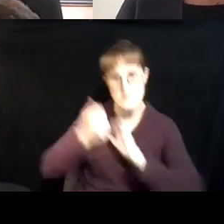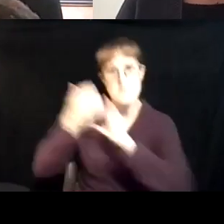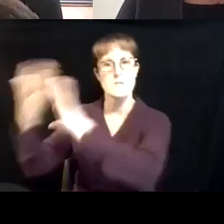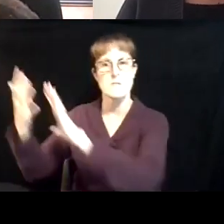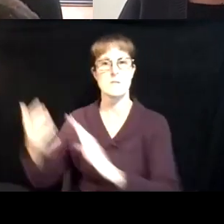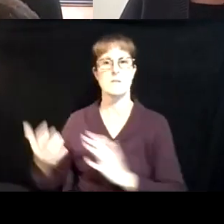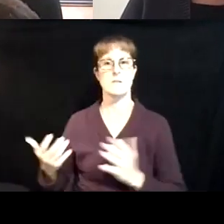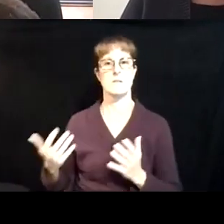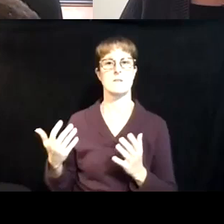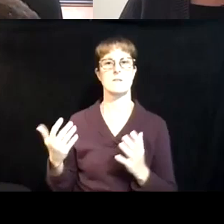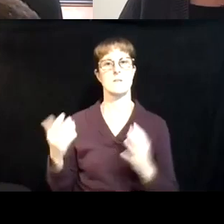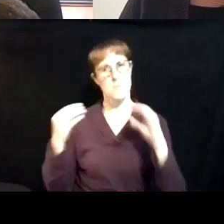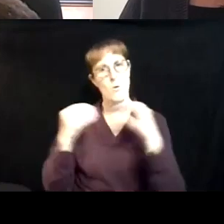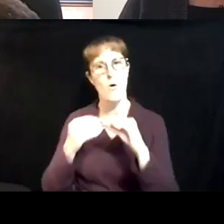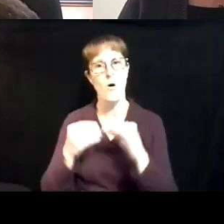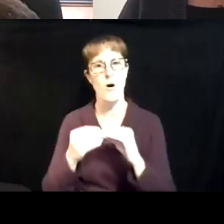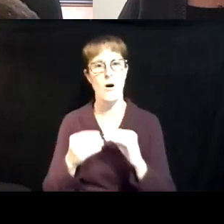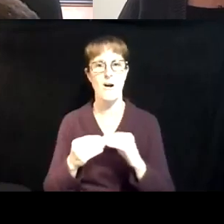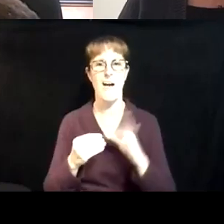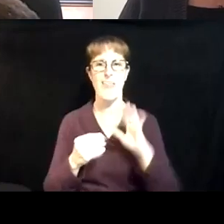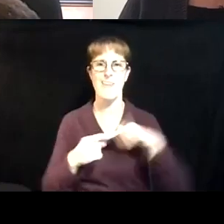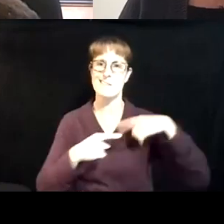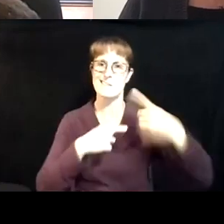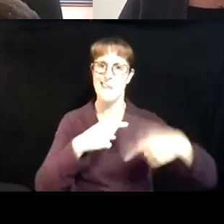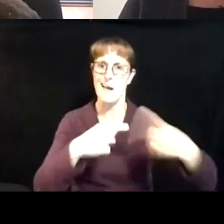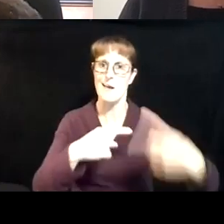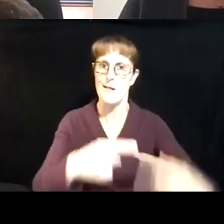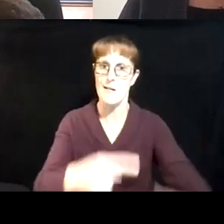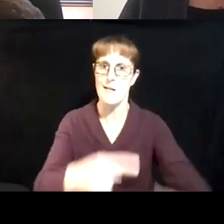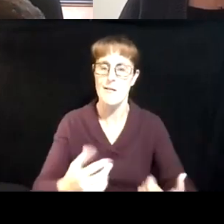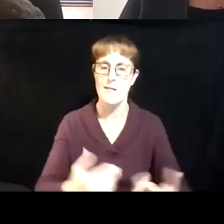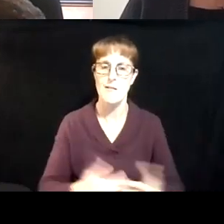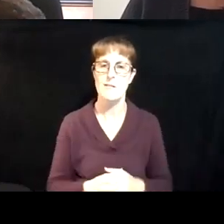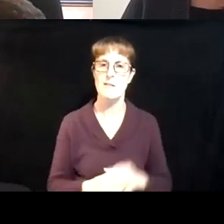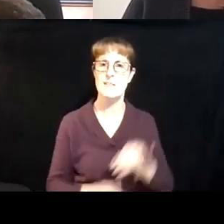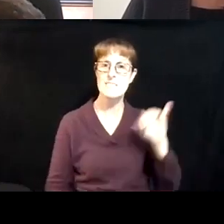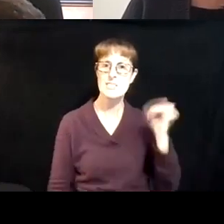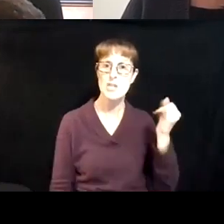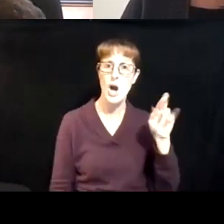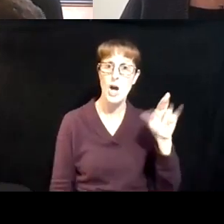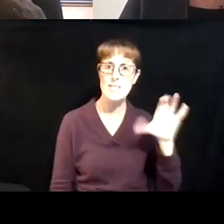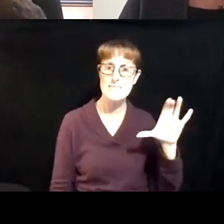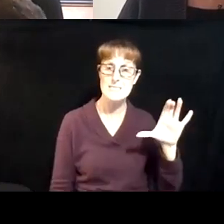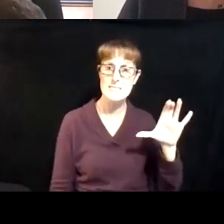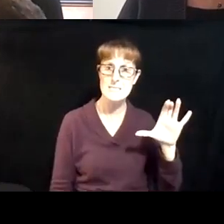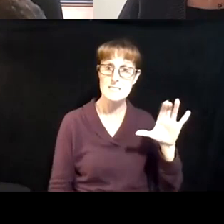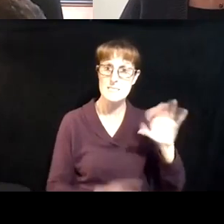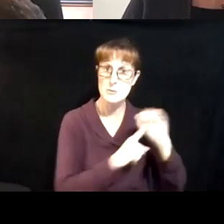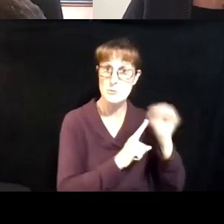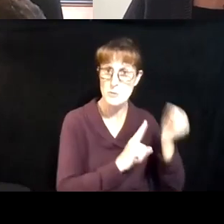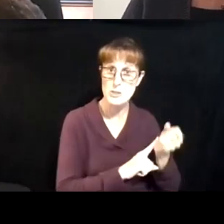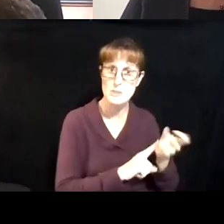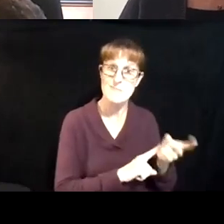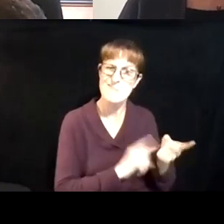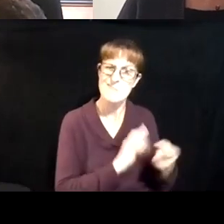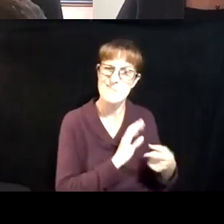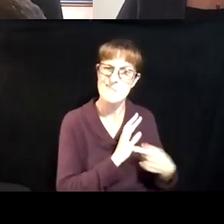Some of what happens at JRC is kind of a spin-off from what happens in regular,